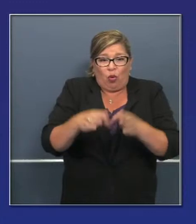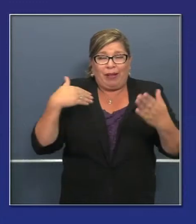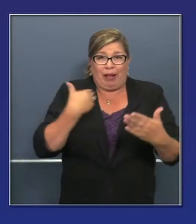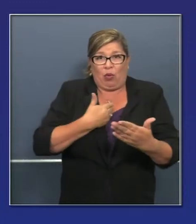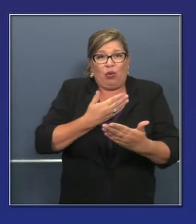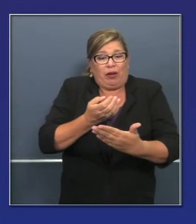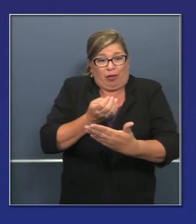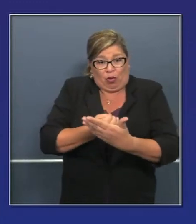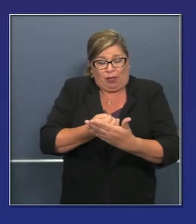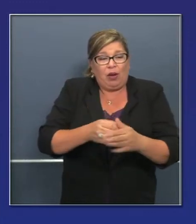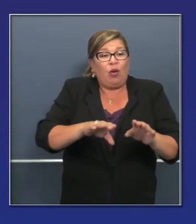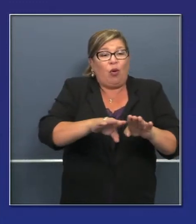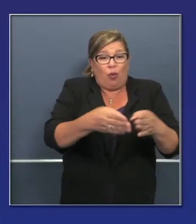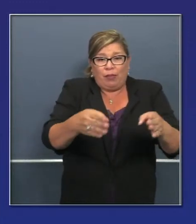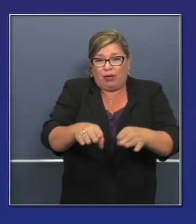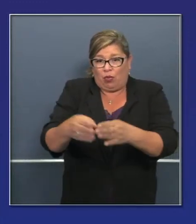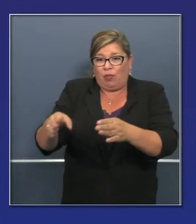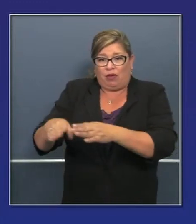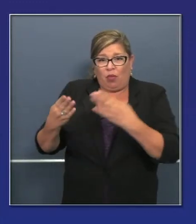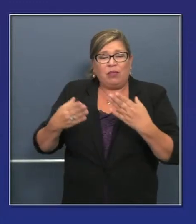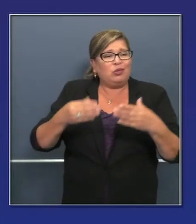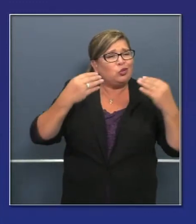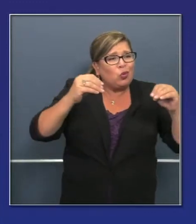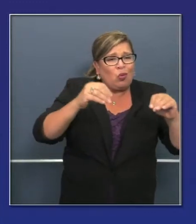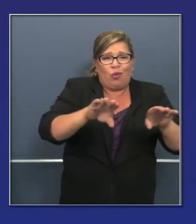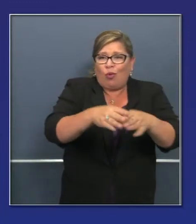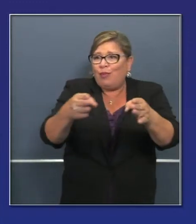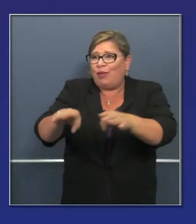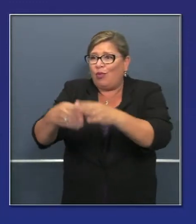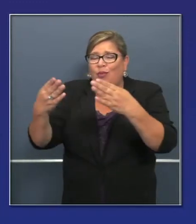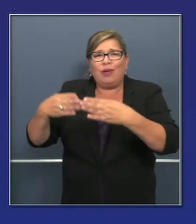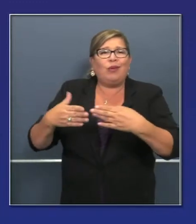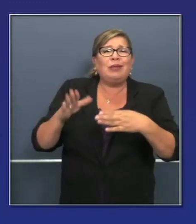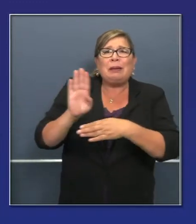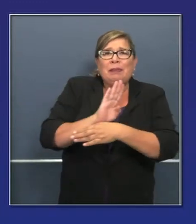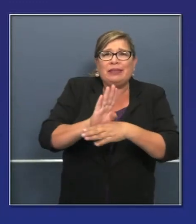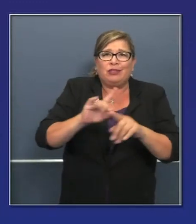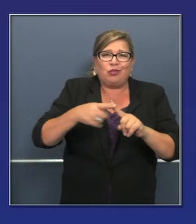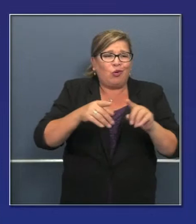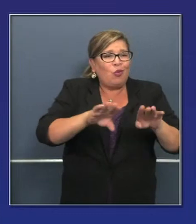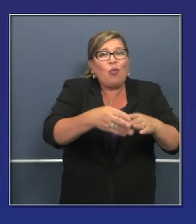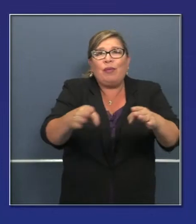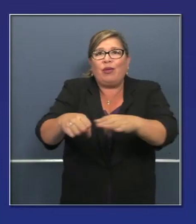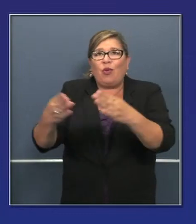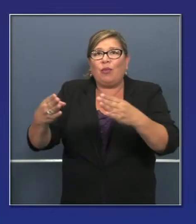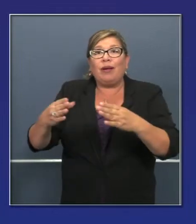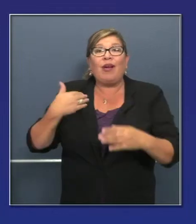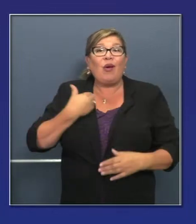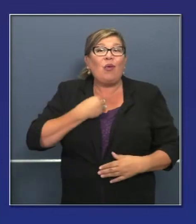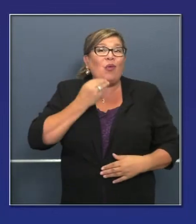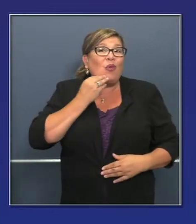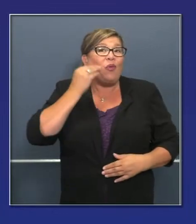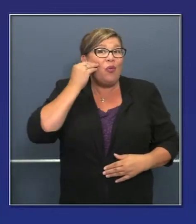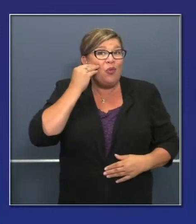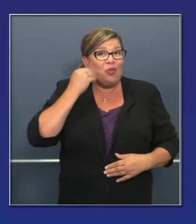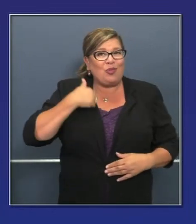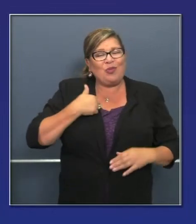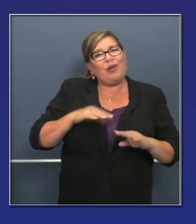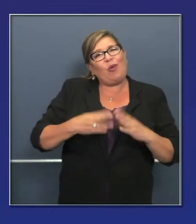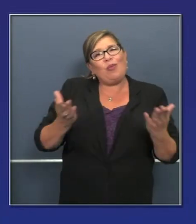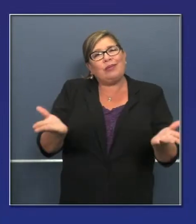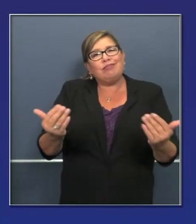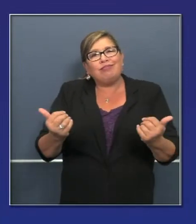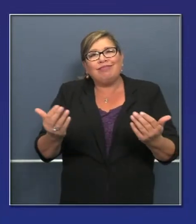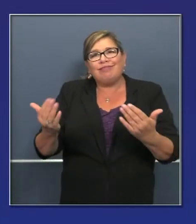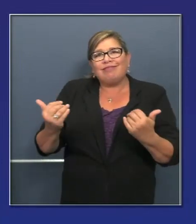we begin to reopen our households and we begin to go back to our old ways and our old habits a